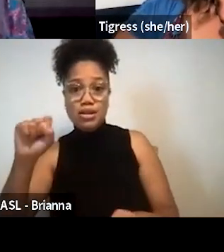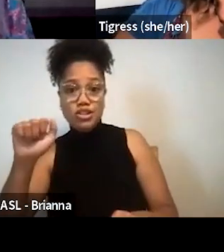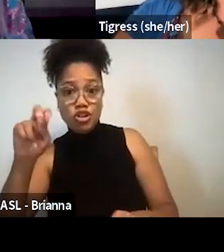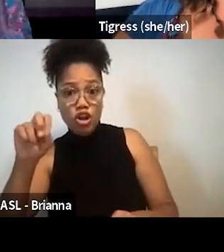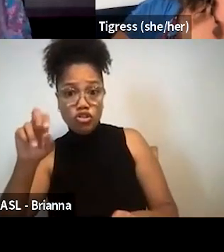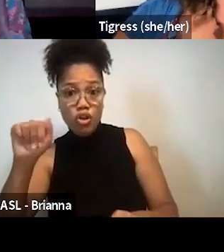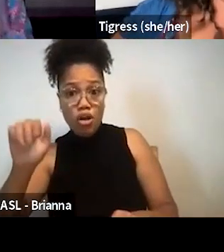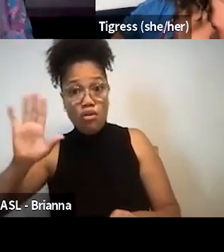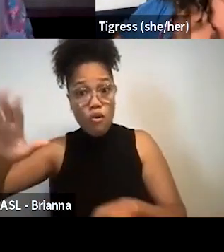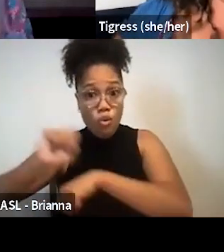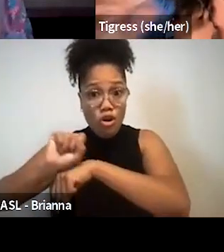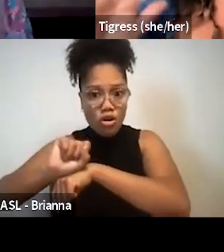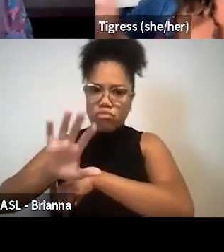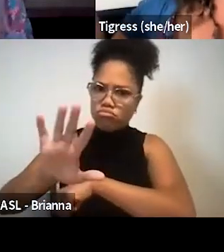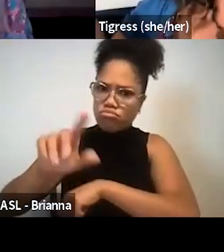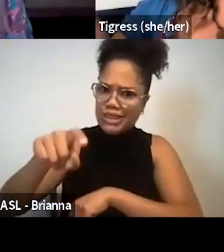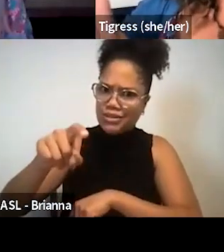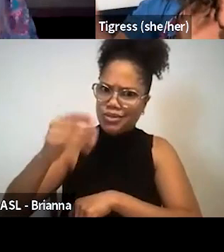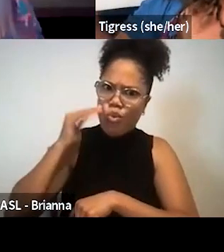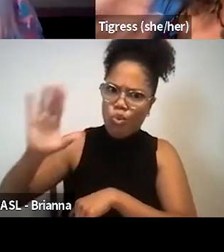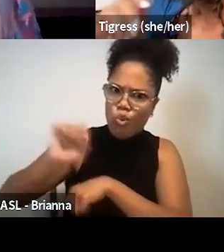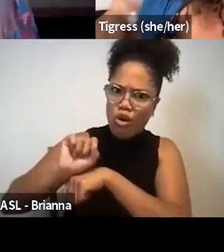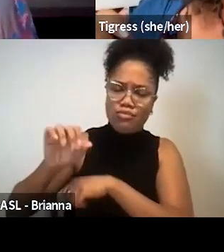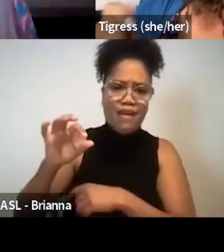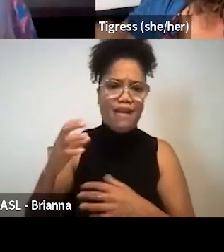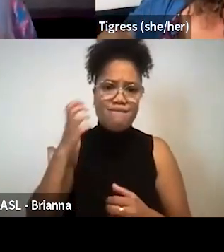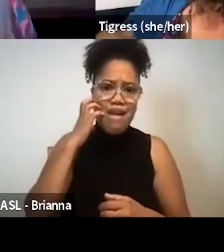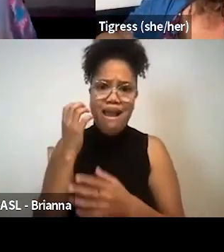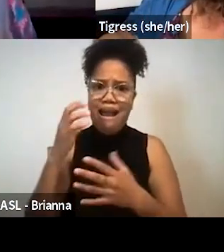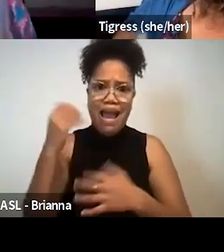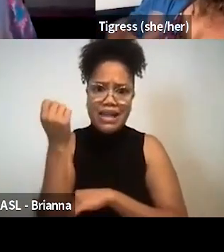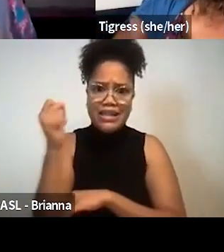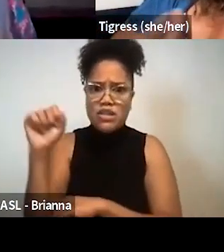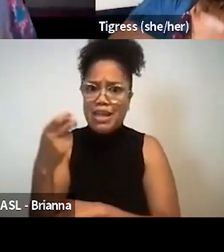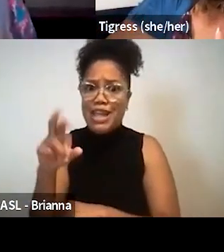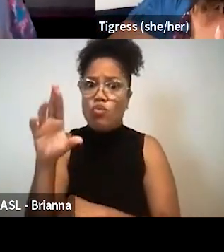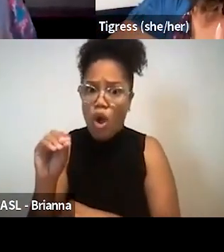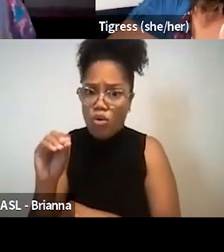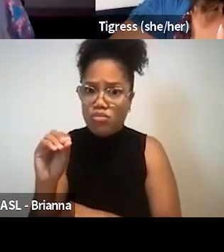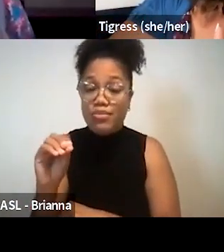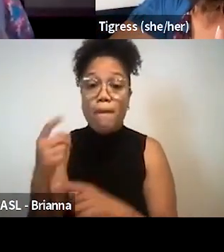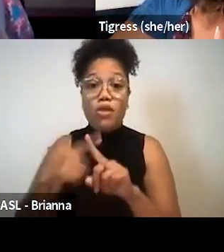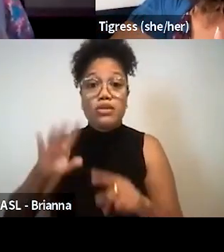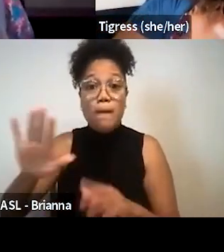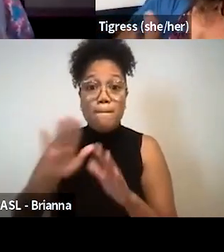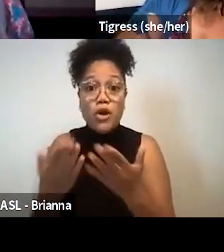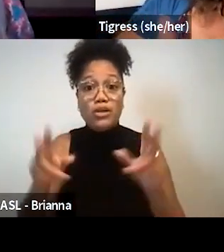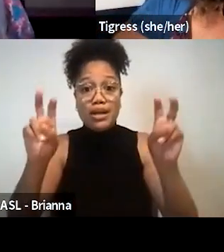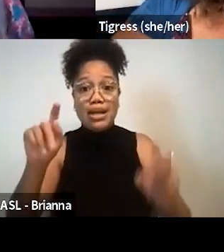work, number one, you should be that activism hero. And also Sandra's book, Tipping the Scales of Justice, is available.